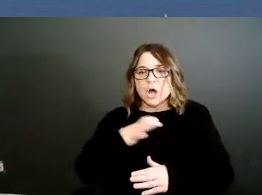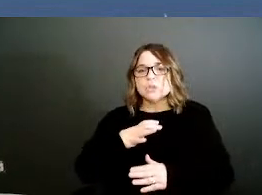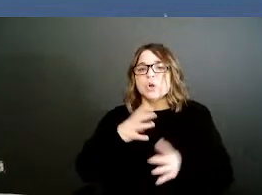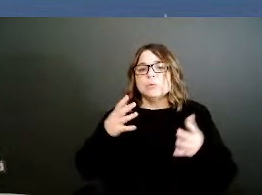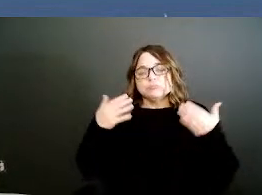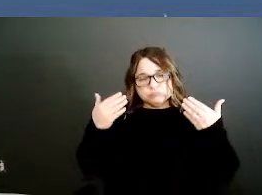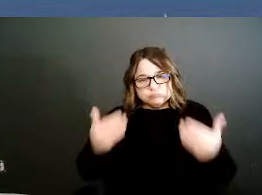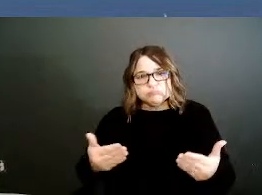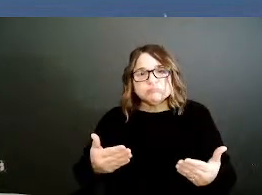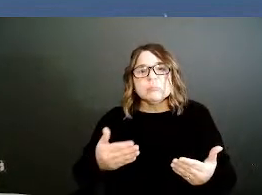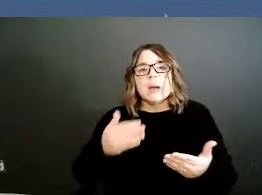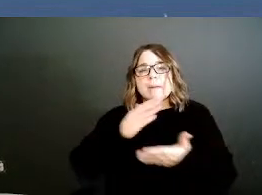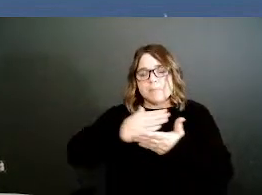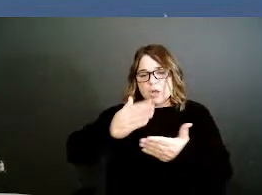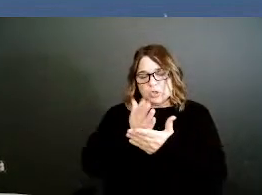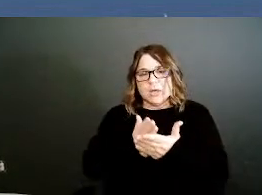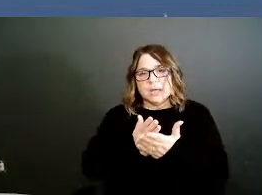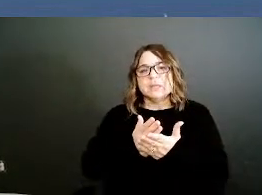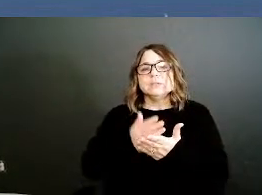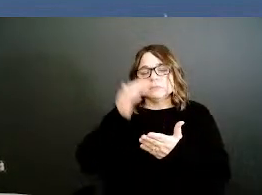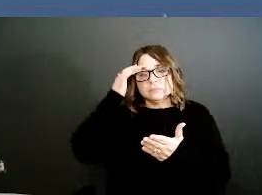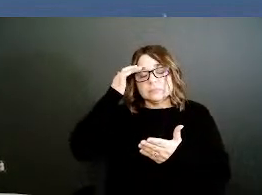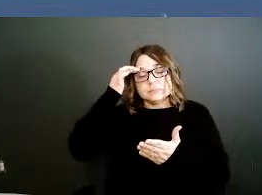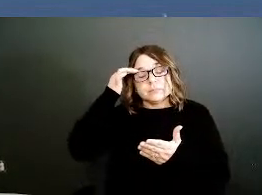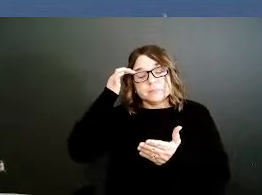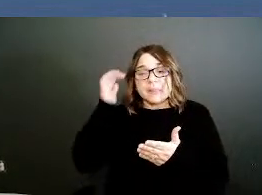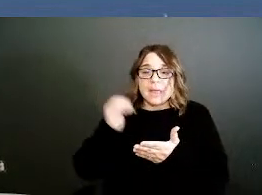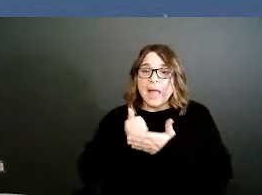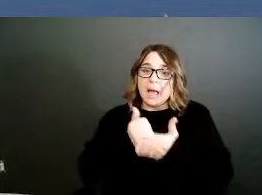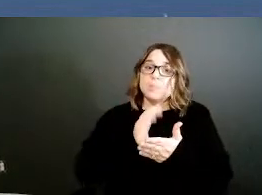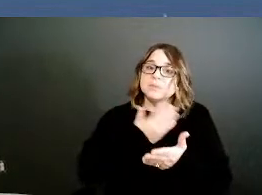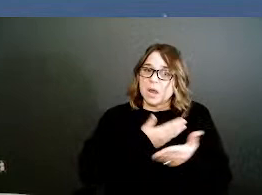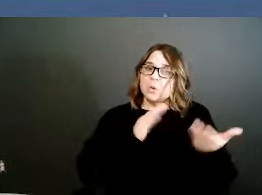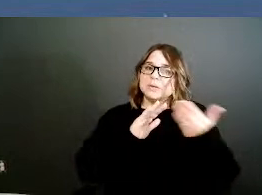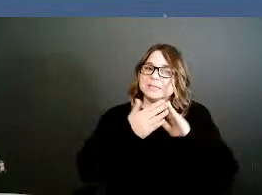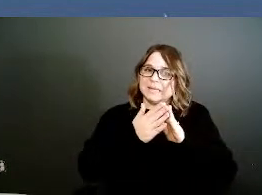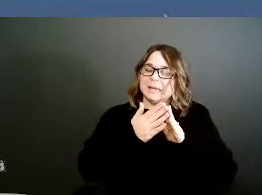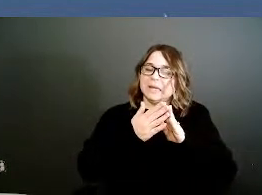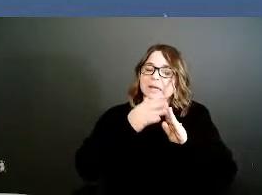AND THAT MEANS CREATING A BUDGET WHERE THE HEALTH AND SAFETY OF OF PUBLIC